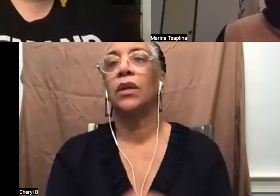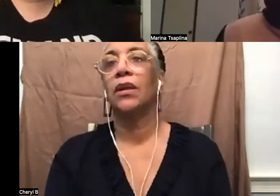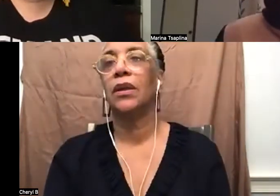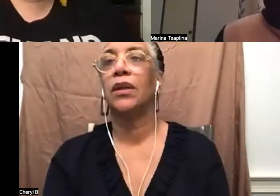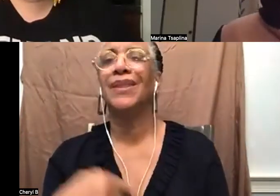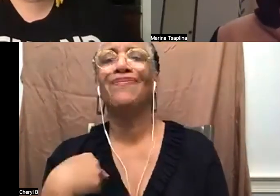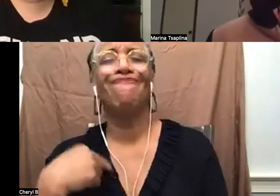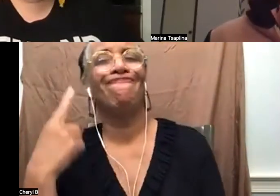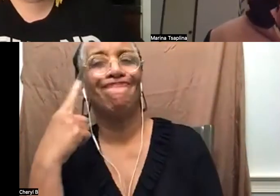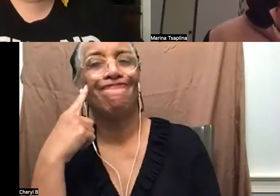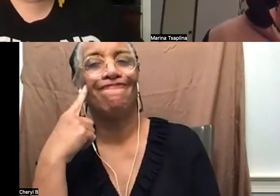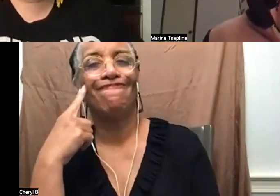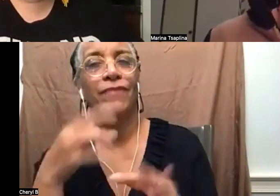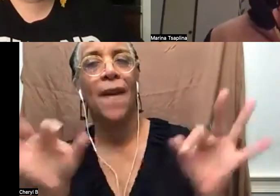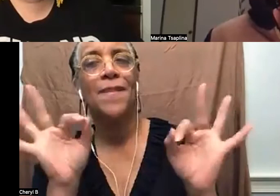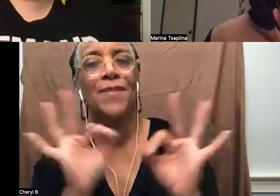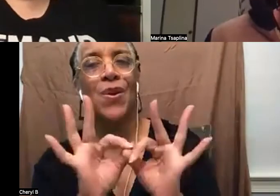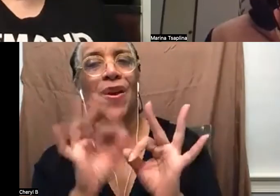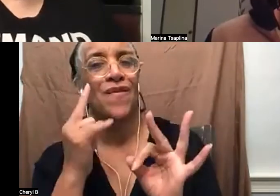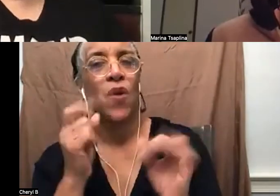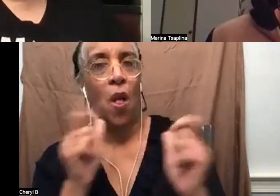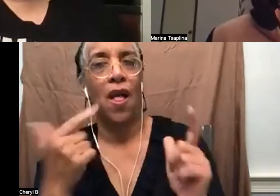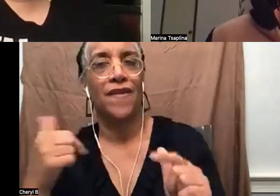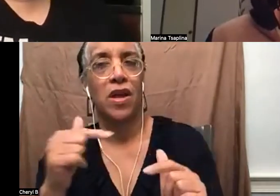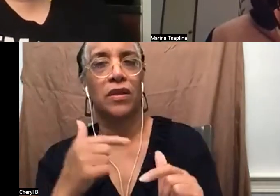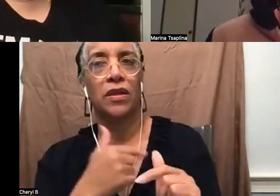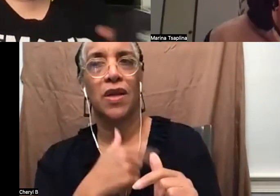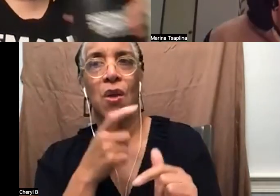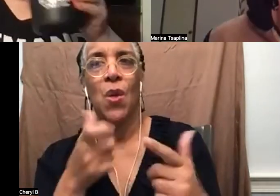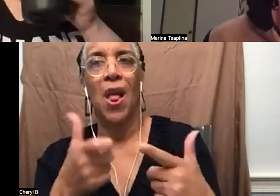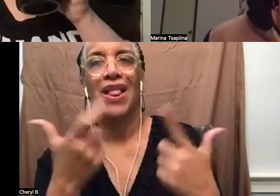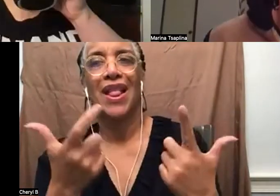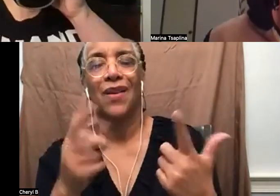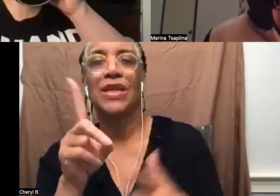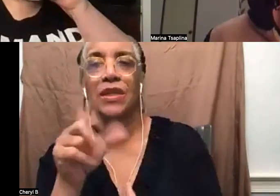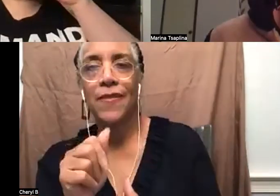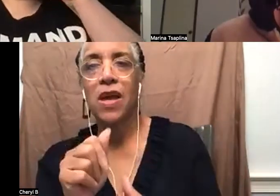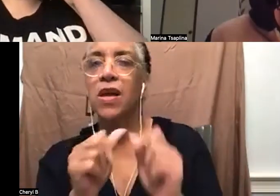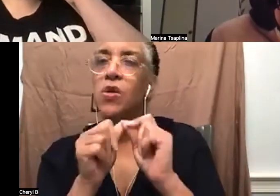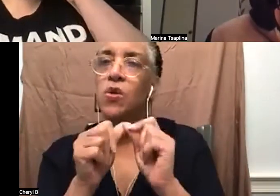that's important for all of us who live with disability, chronic illness.